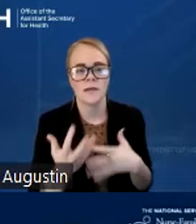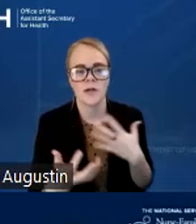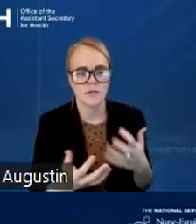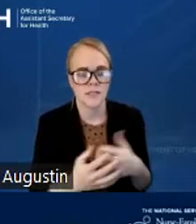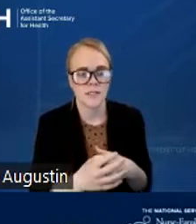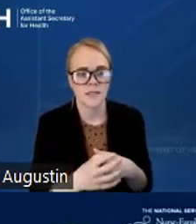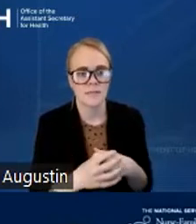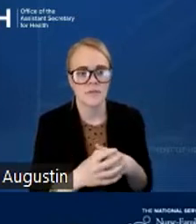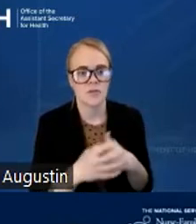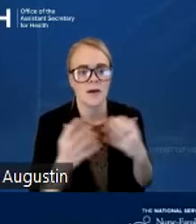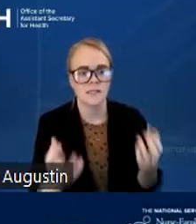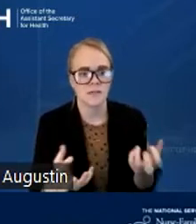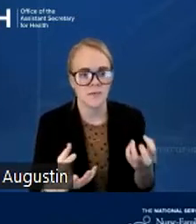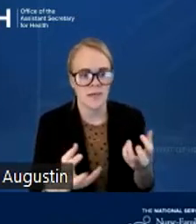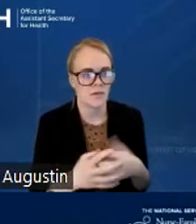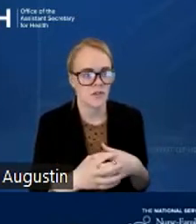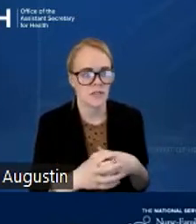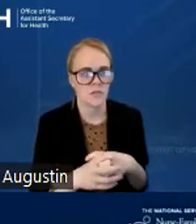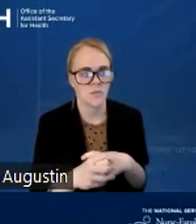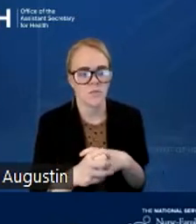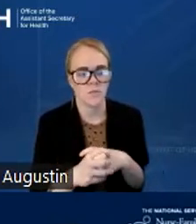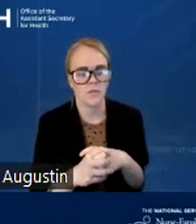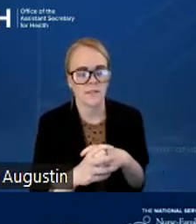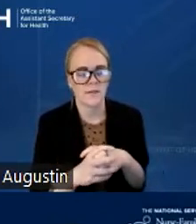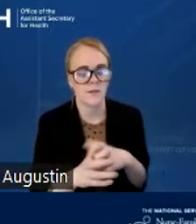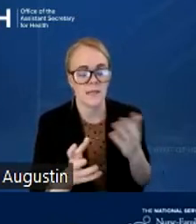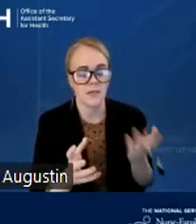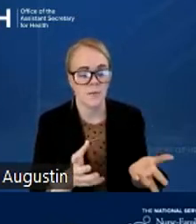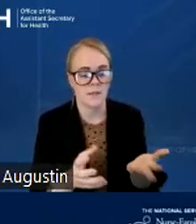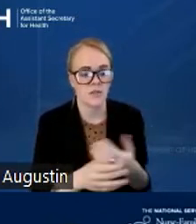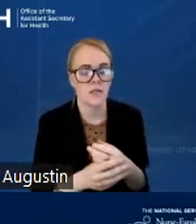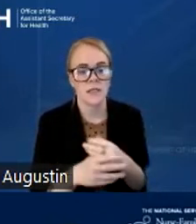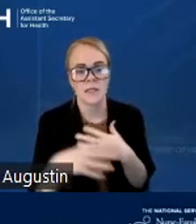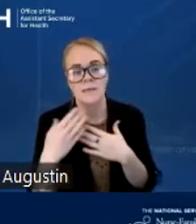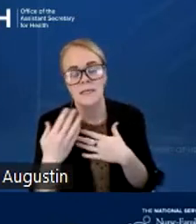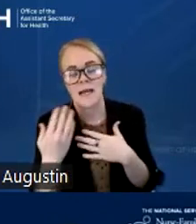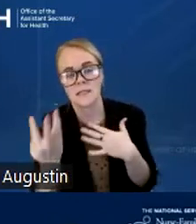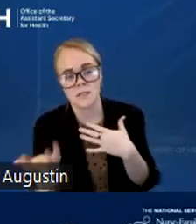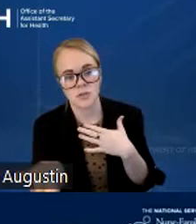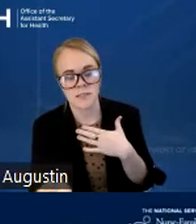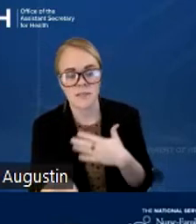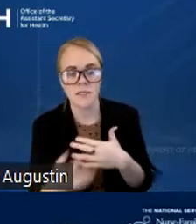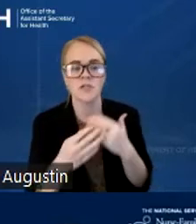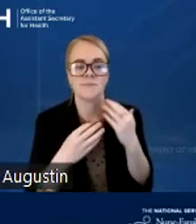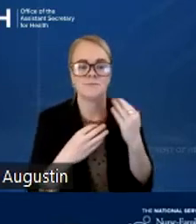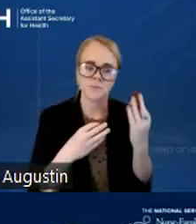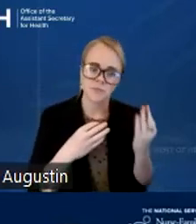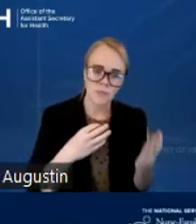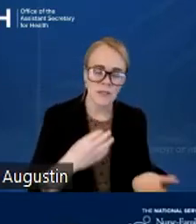barriers than some to positive behavior change, for example, like you all mentioned, limited access to transportation,